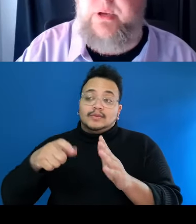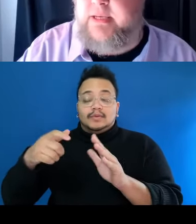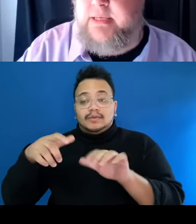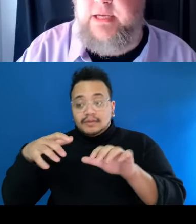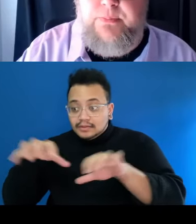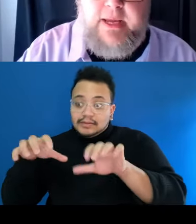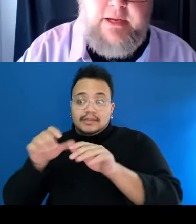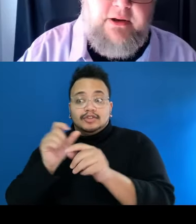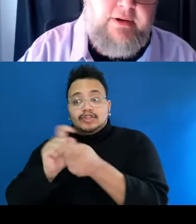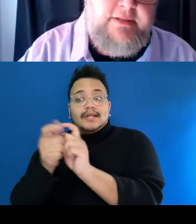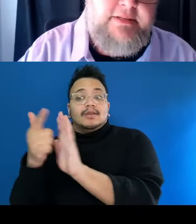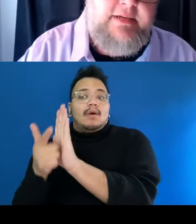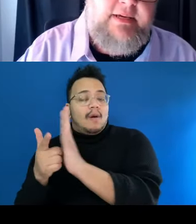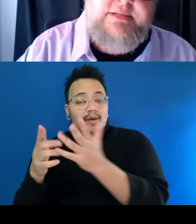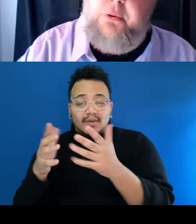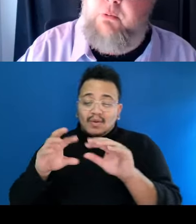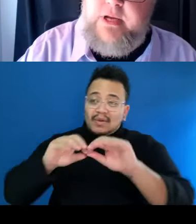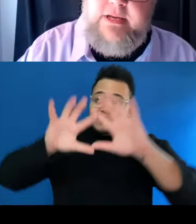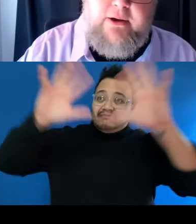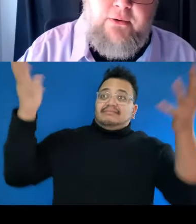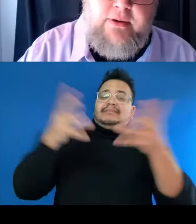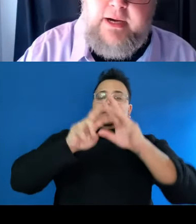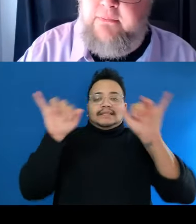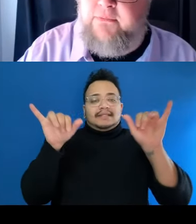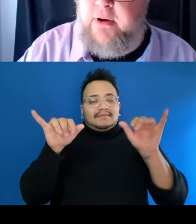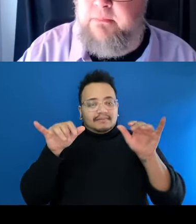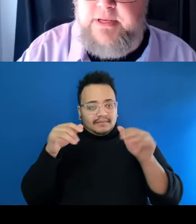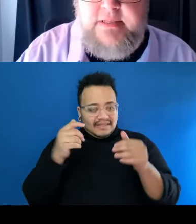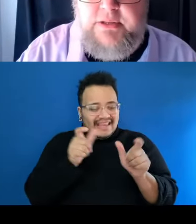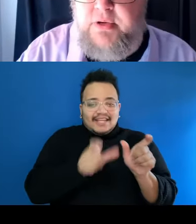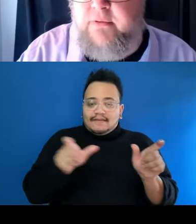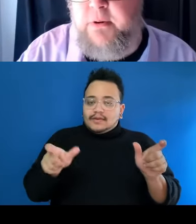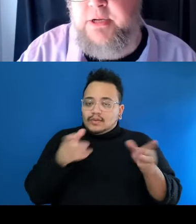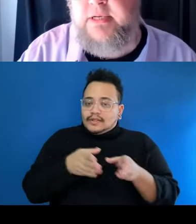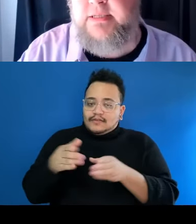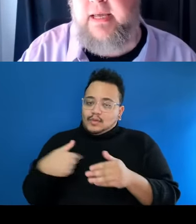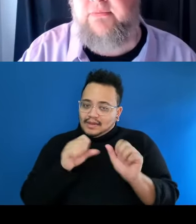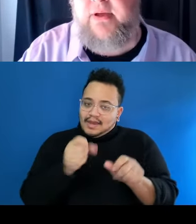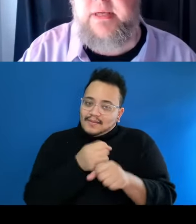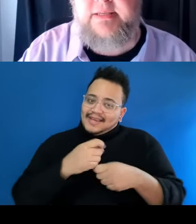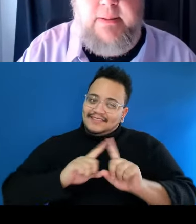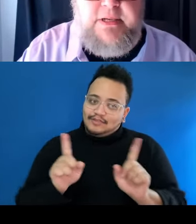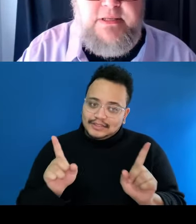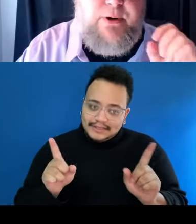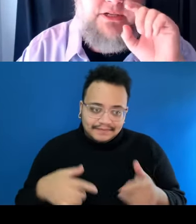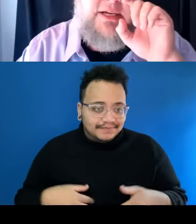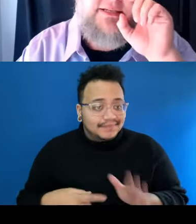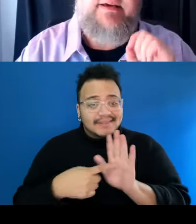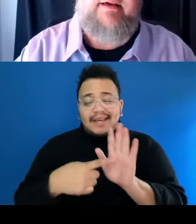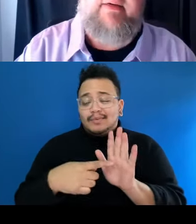We can each make a difference. So, we know from places like the Trevor Project and the Family Acceptance Project,